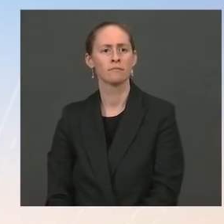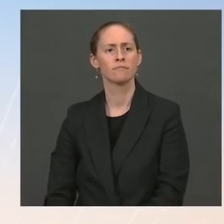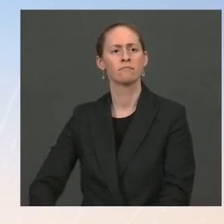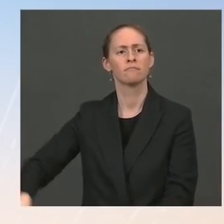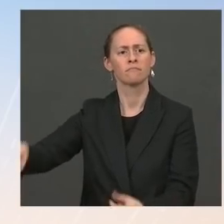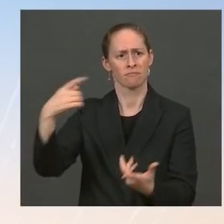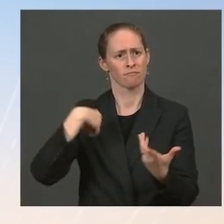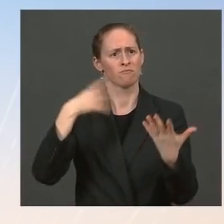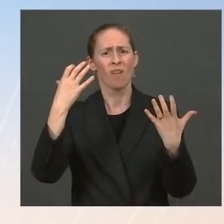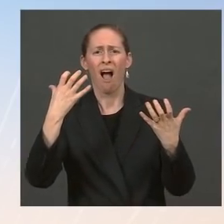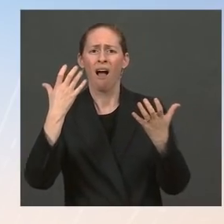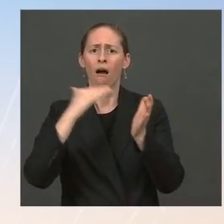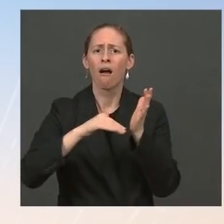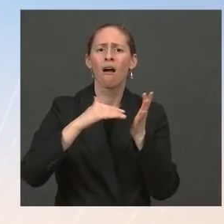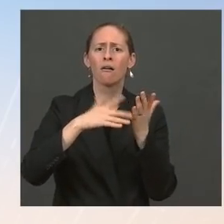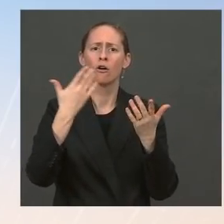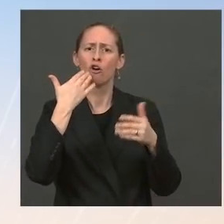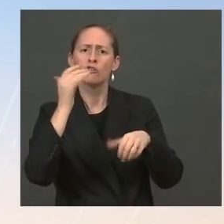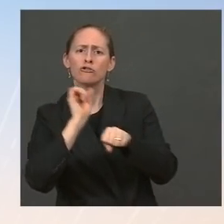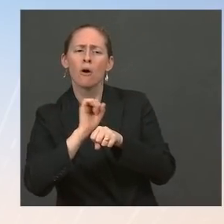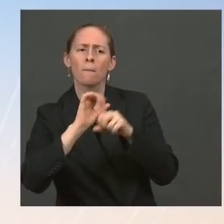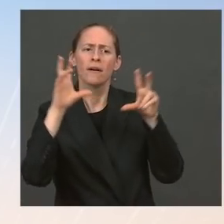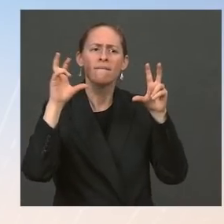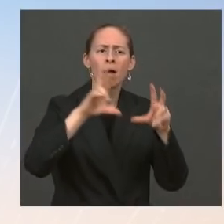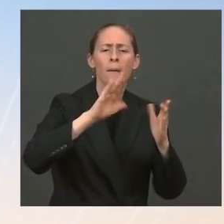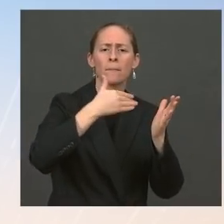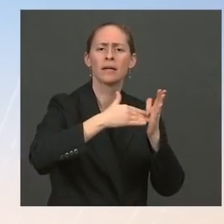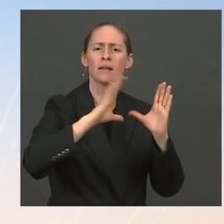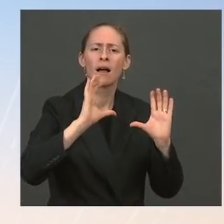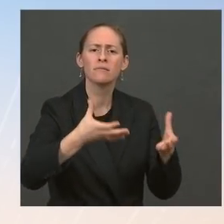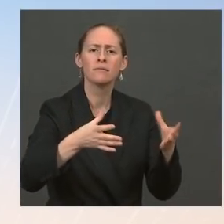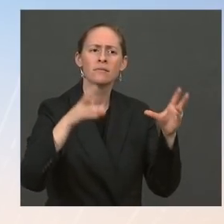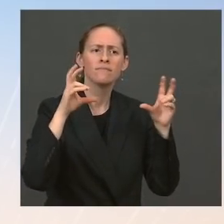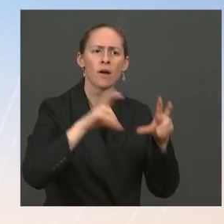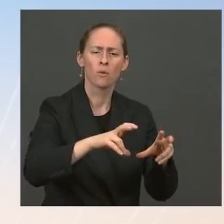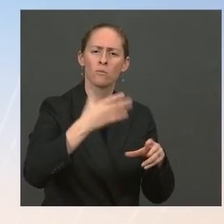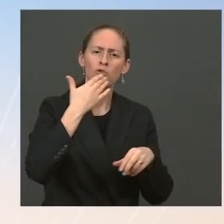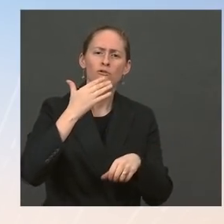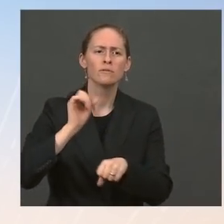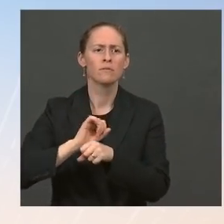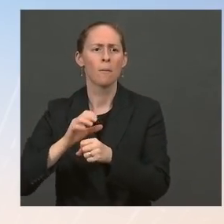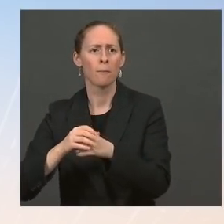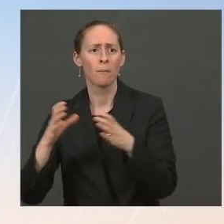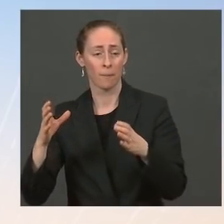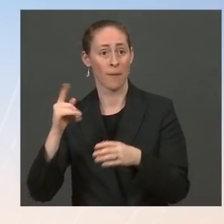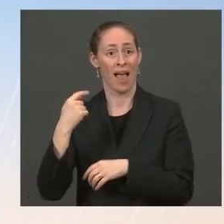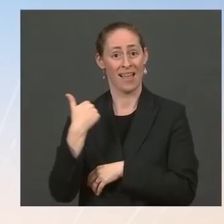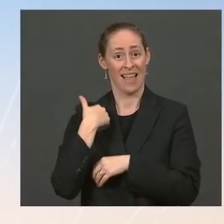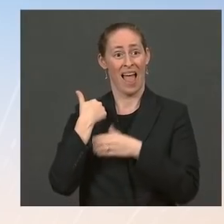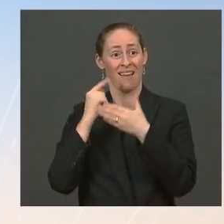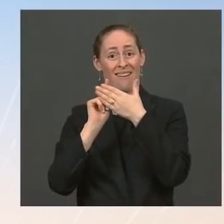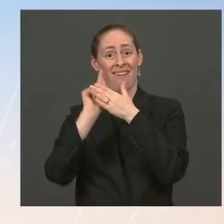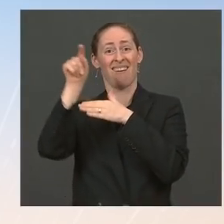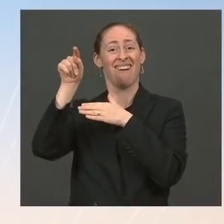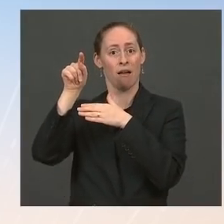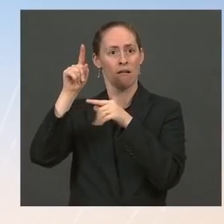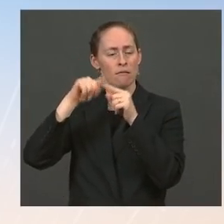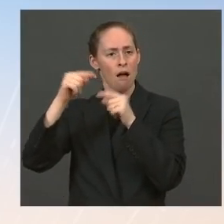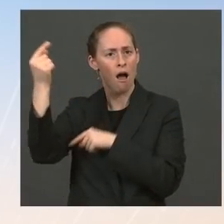But it's good, middle-class jobs on the other side of the border that are killed by this attitude. Ms. Psaki: Well, I would, again, reiterate a little bit of what I've said.